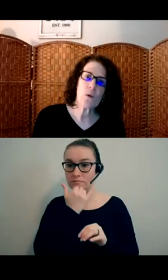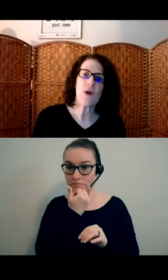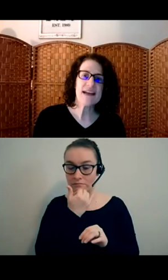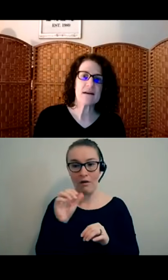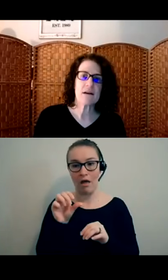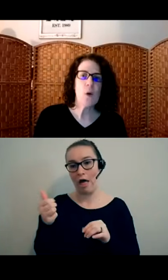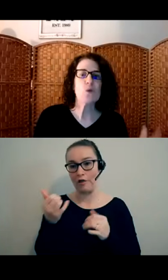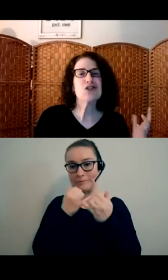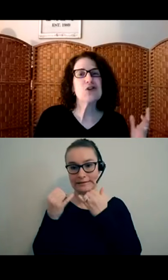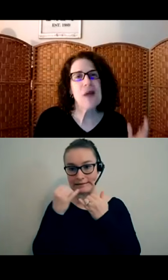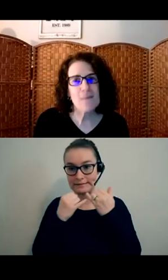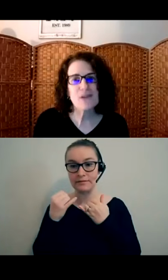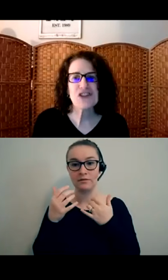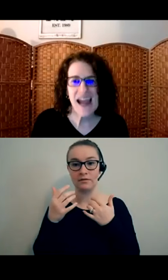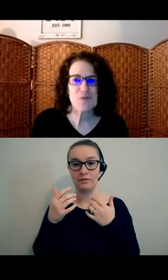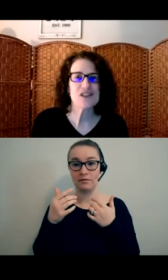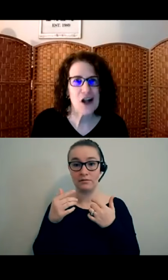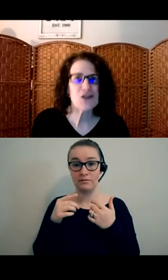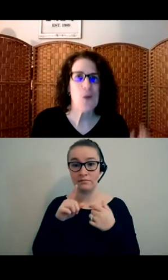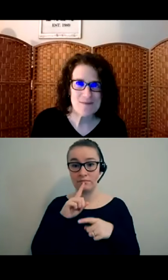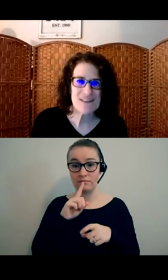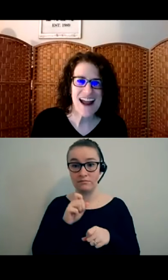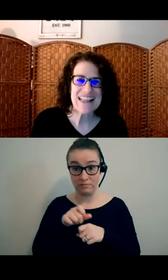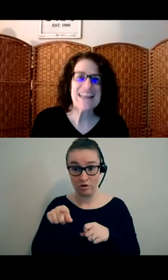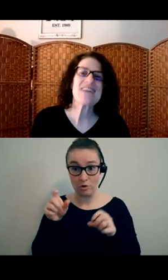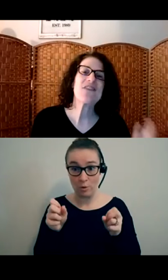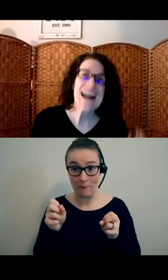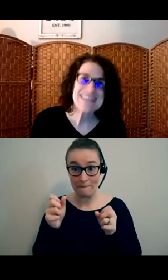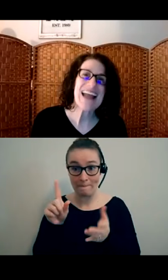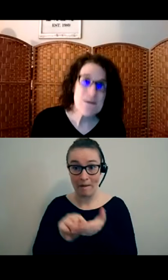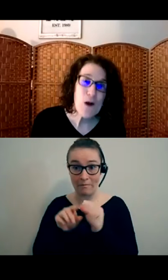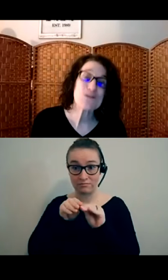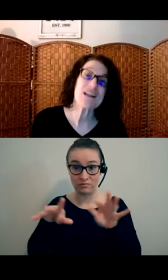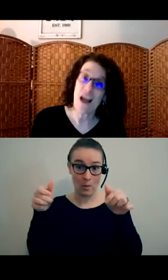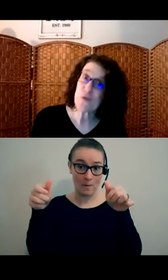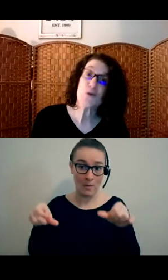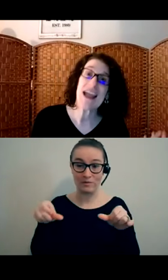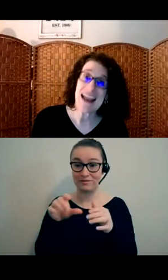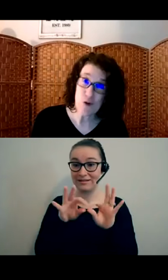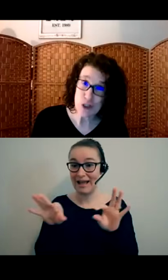Well, then, would you publish captions on your website if it has typos and other errors?